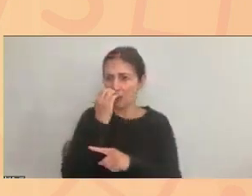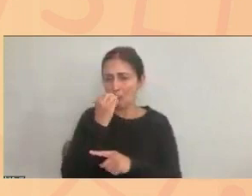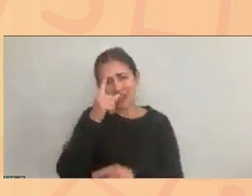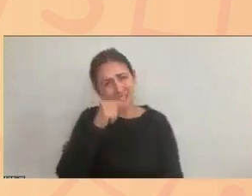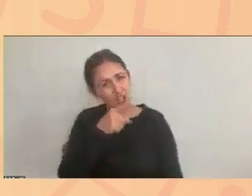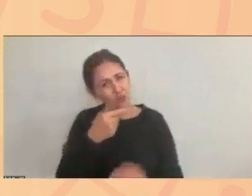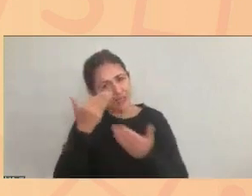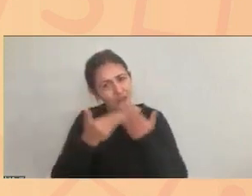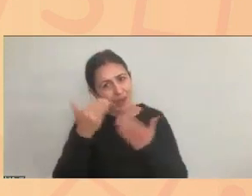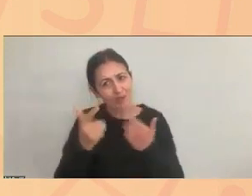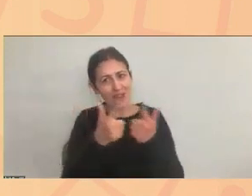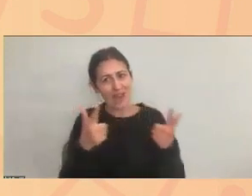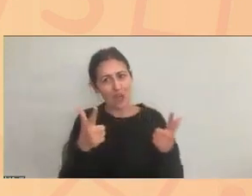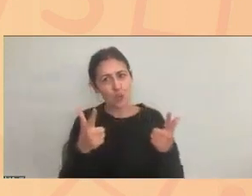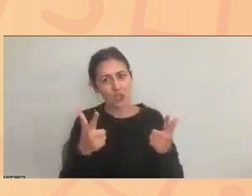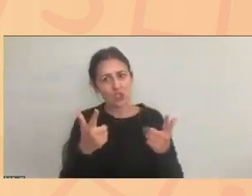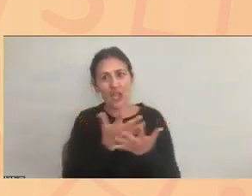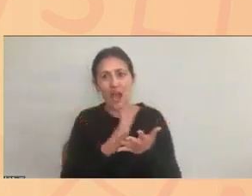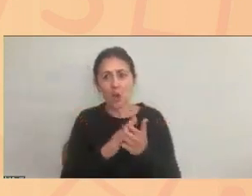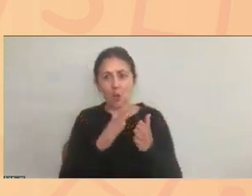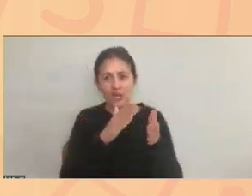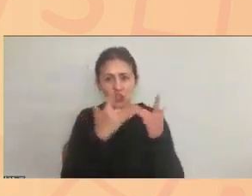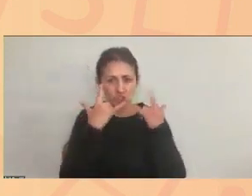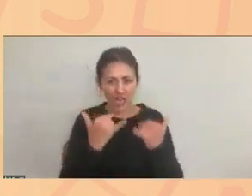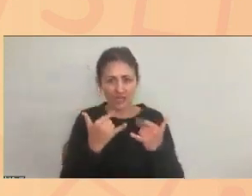the language checking process that we use? Yeah.